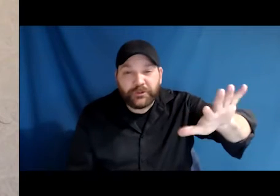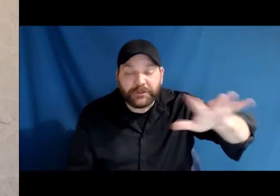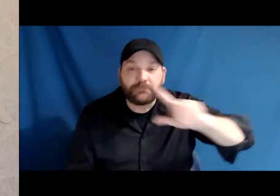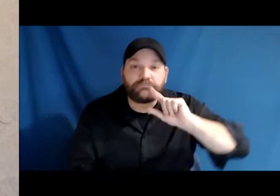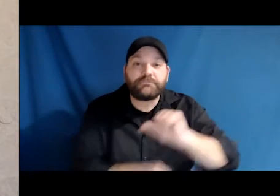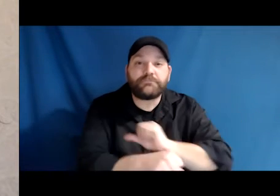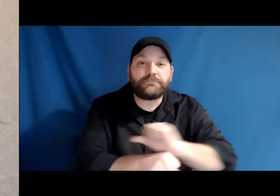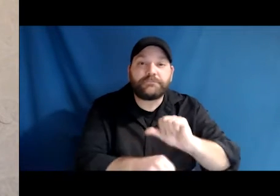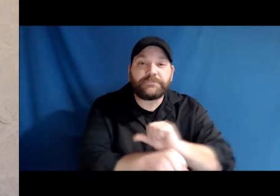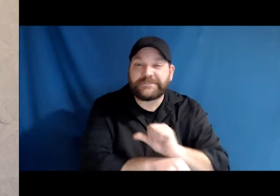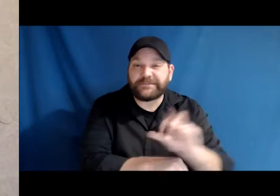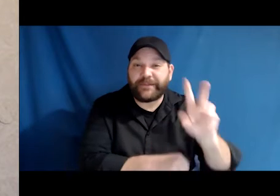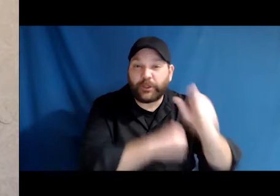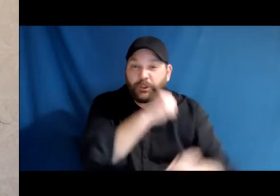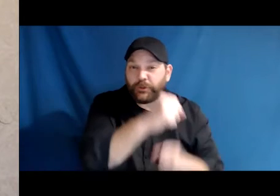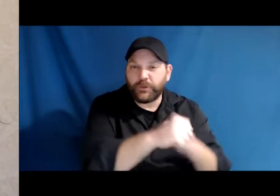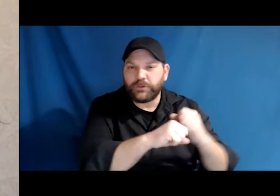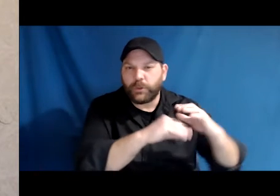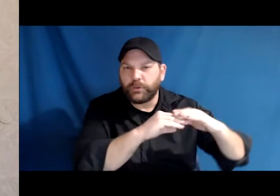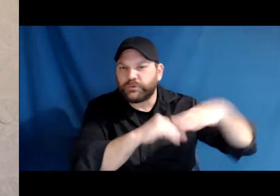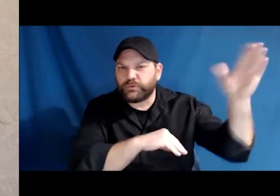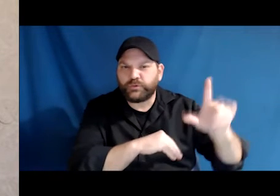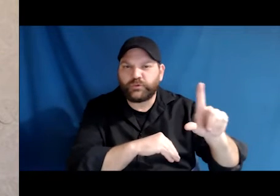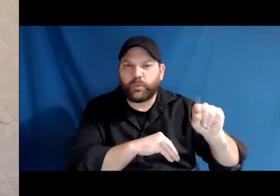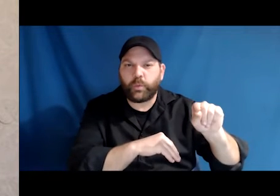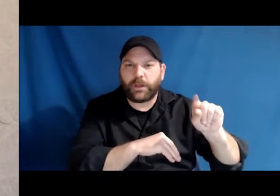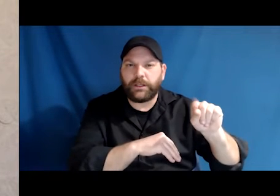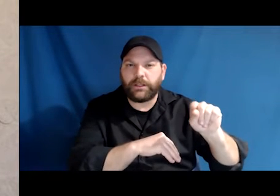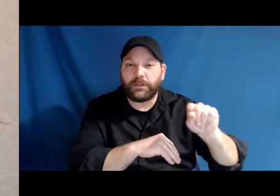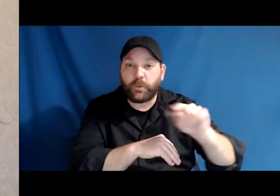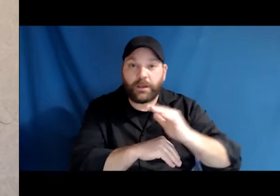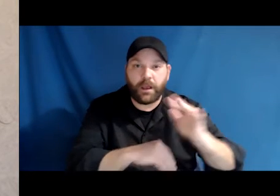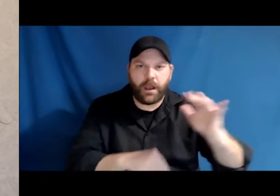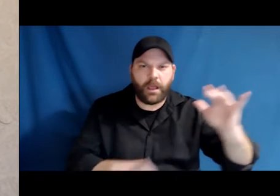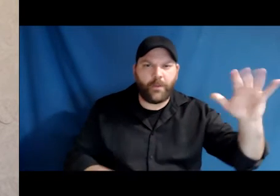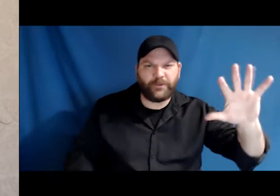of 20 years of service, all the way through an incredible 50 years of service.